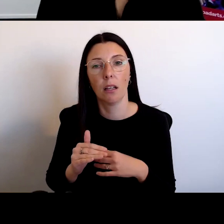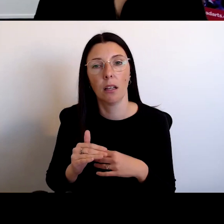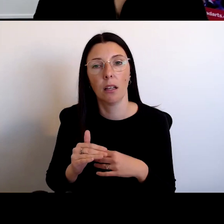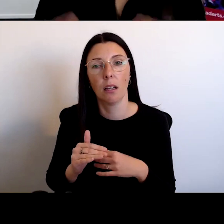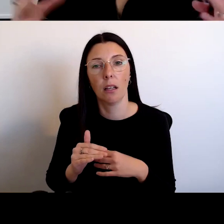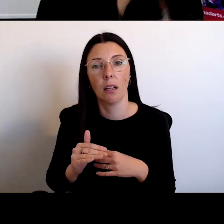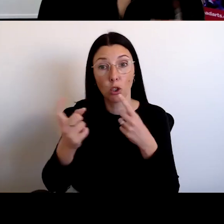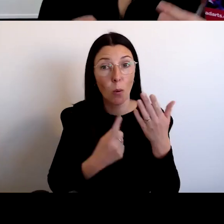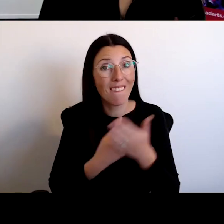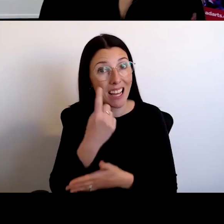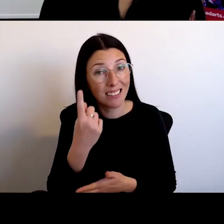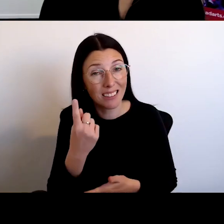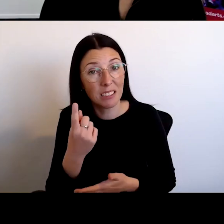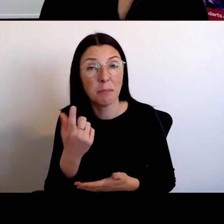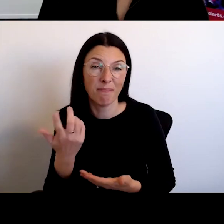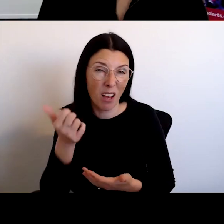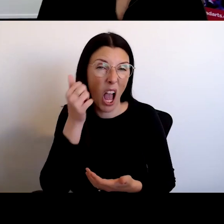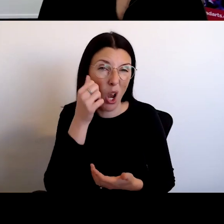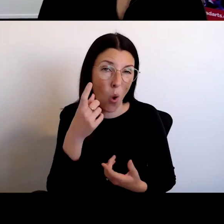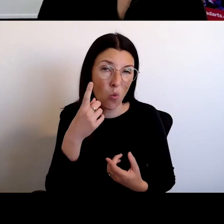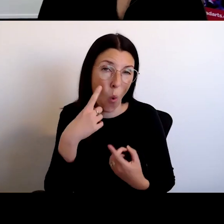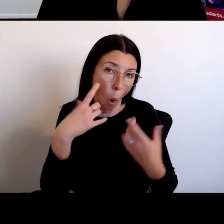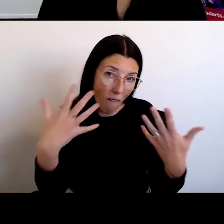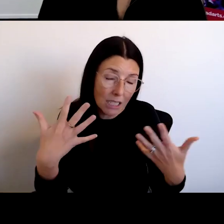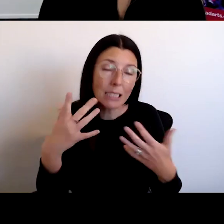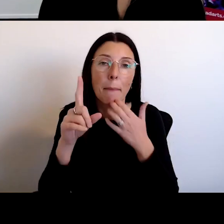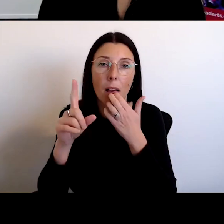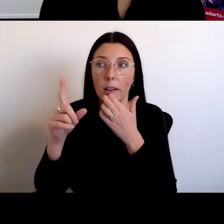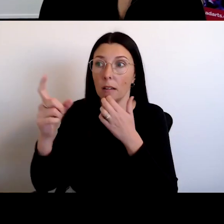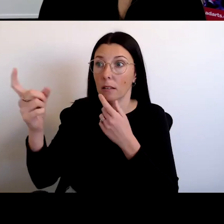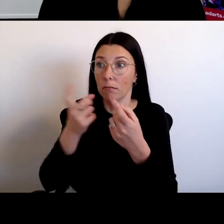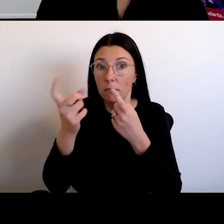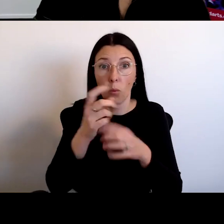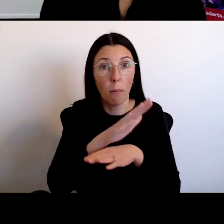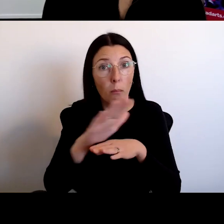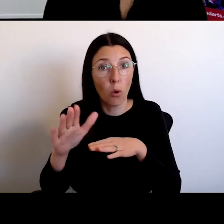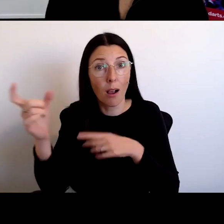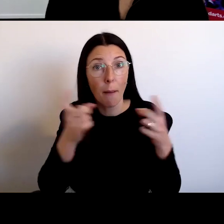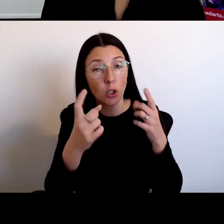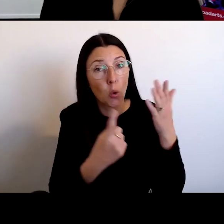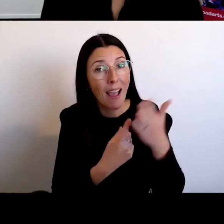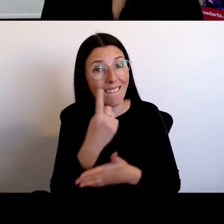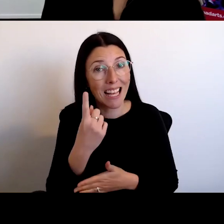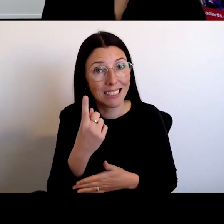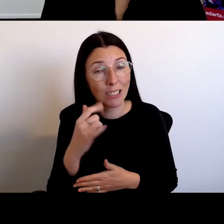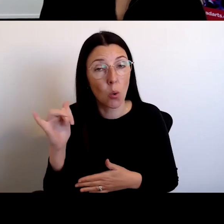but having your board present, at your events or whenever you are public-facing, if you can,